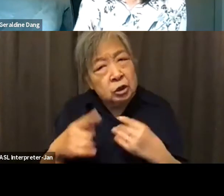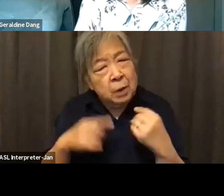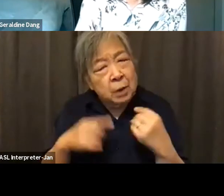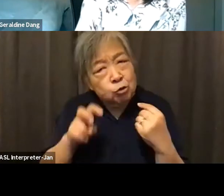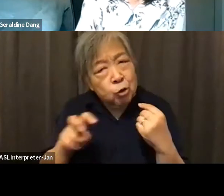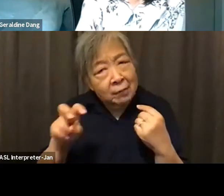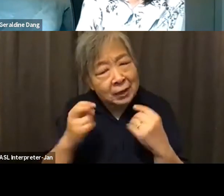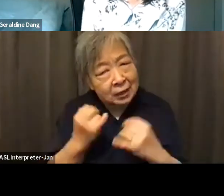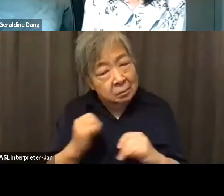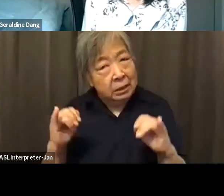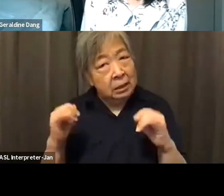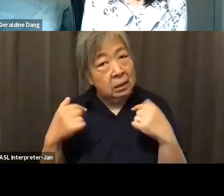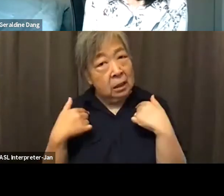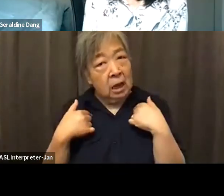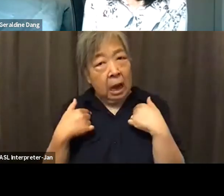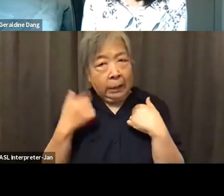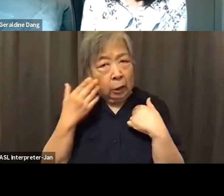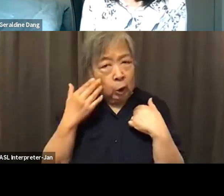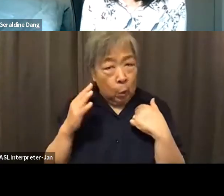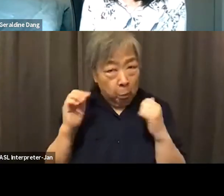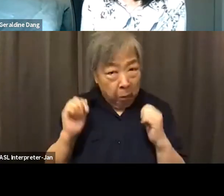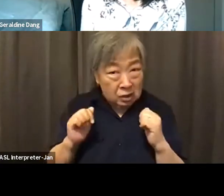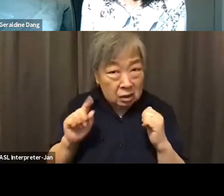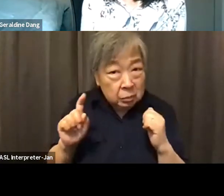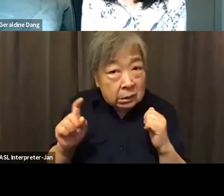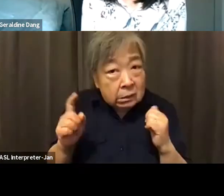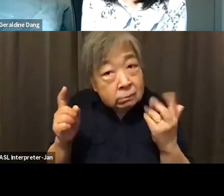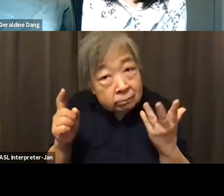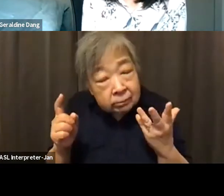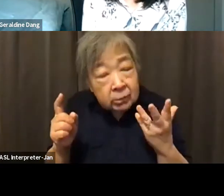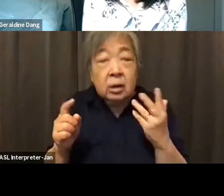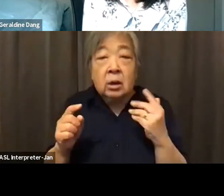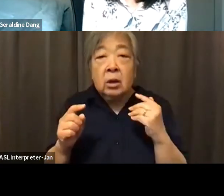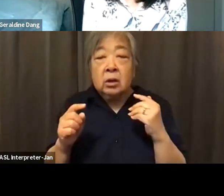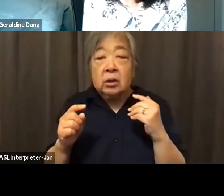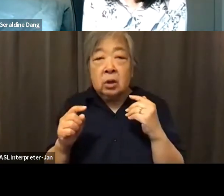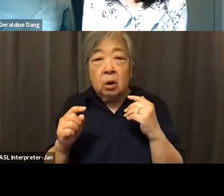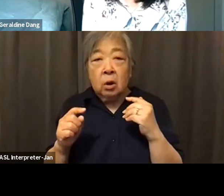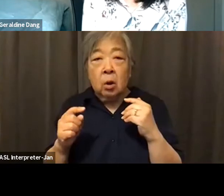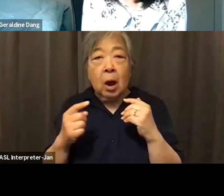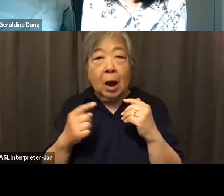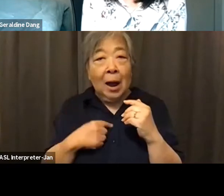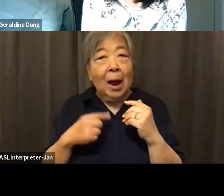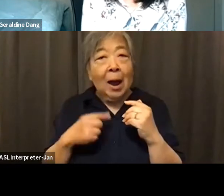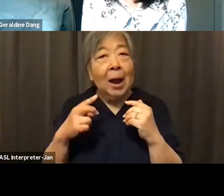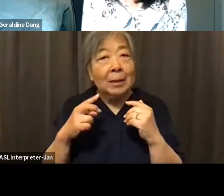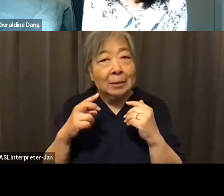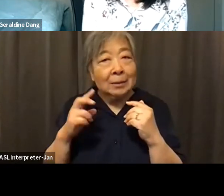I didn't know if that would be possible, so because I did express that concern to my university,